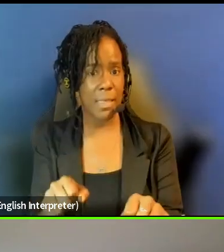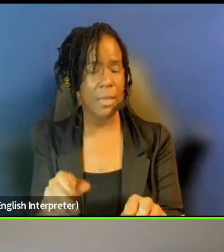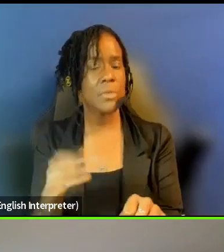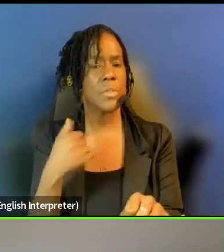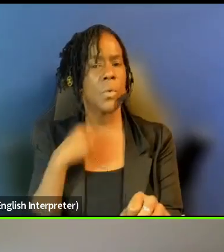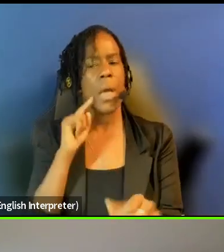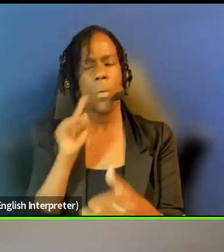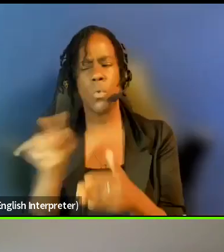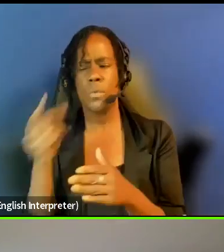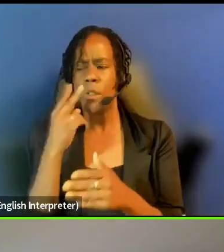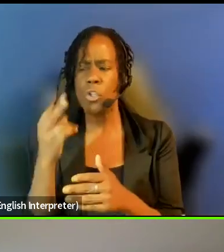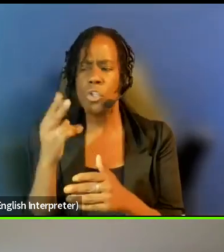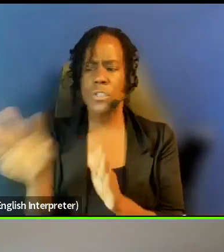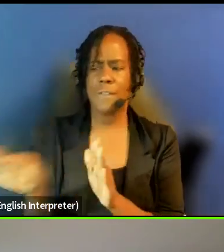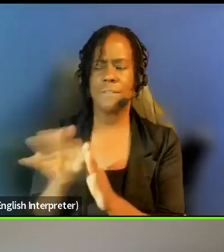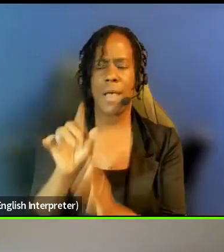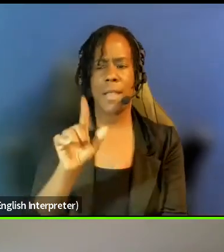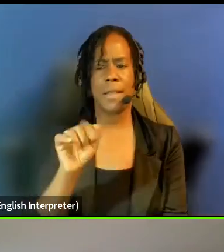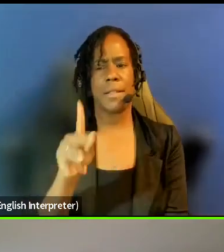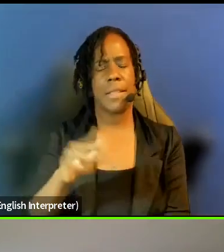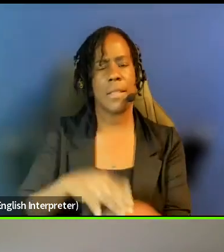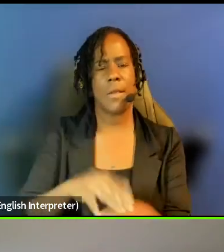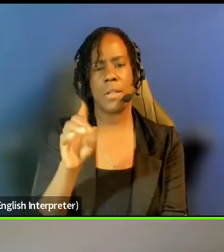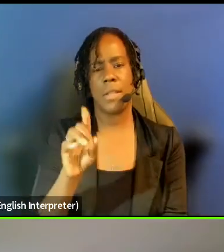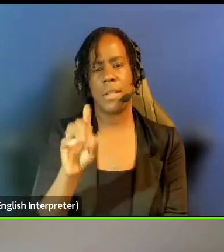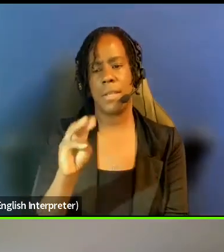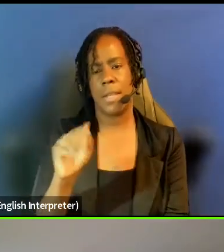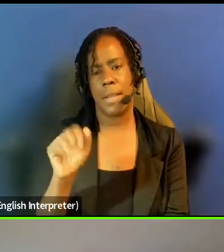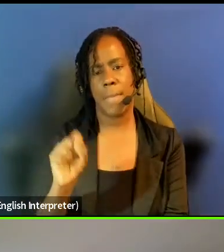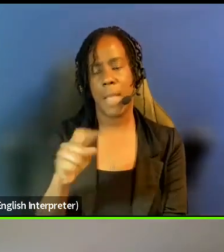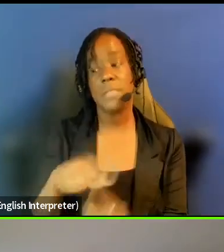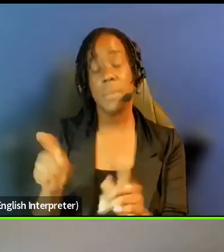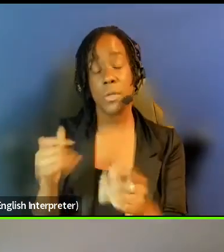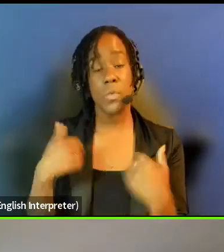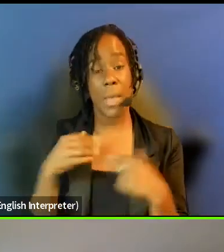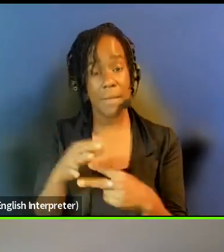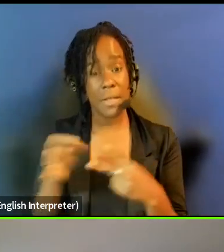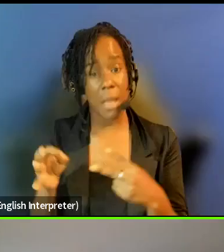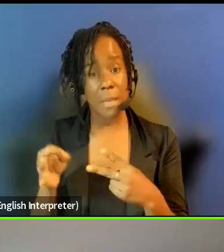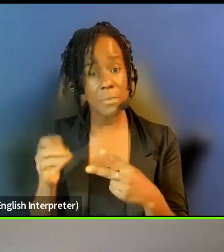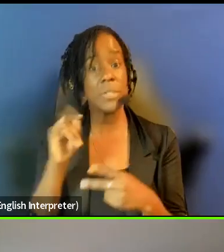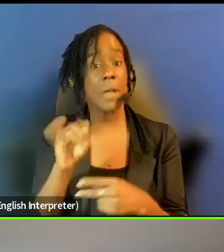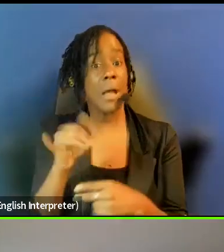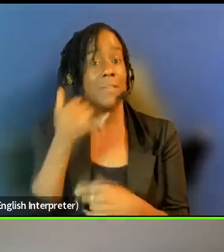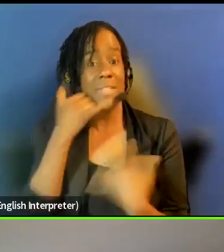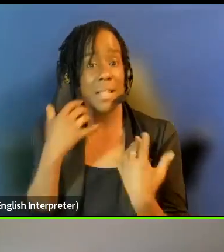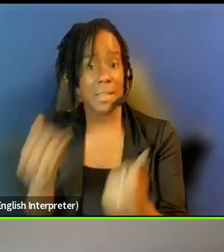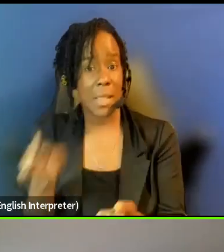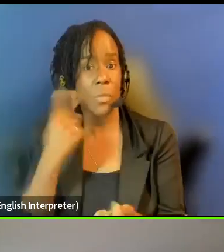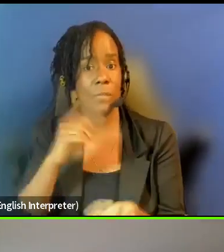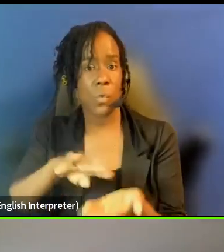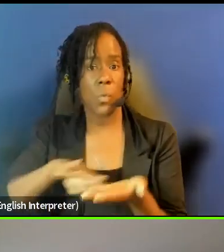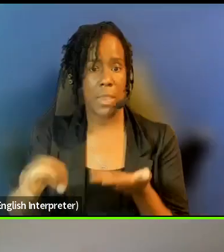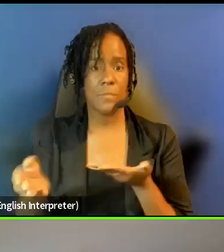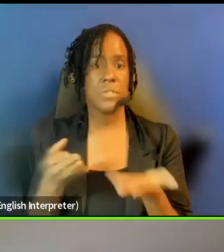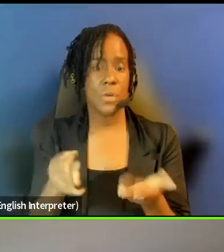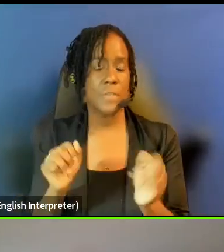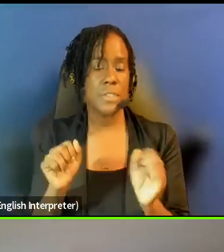If I can add, there is a question about telemedicine sometimes referred toad telehealth in the waiver